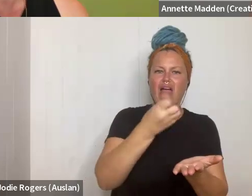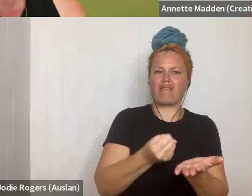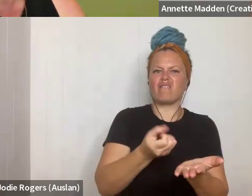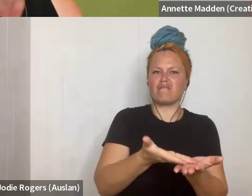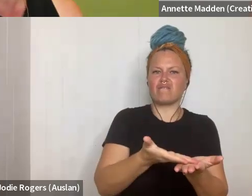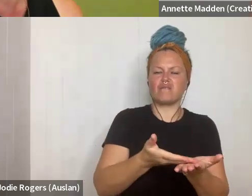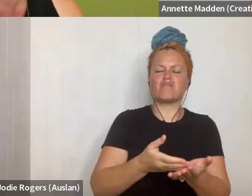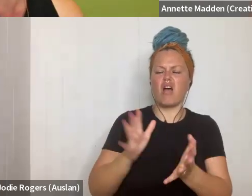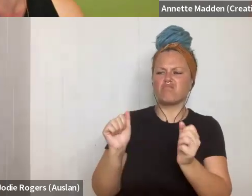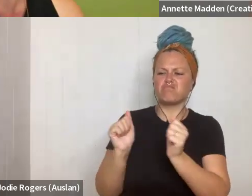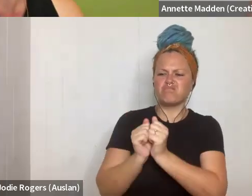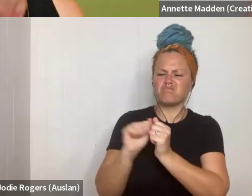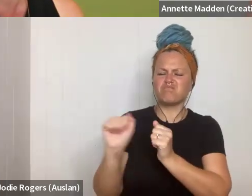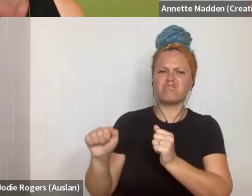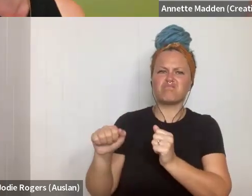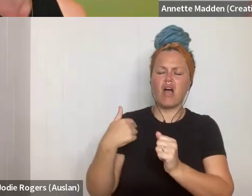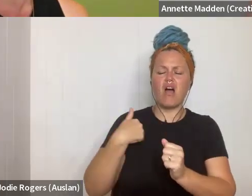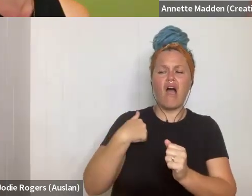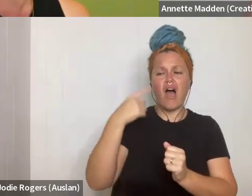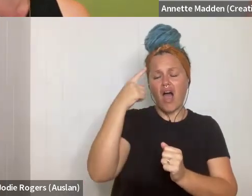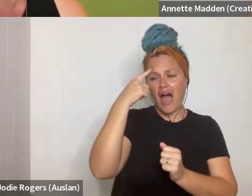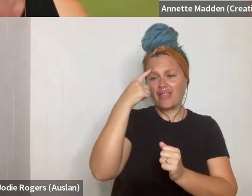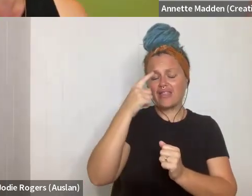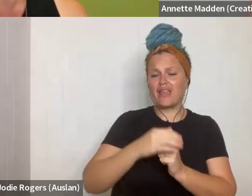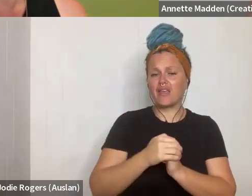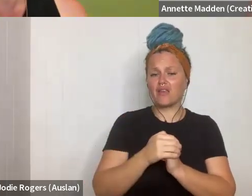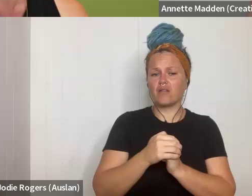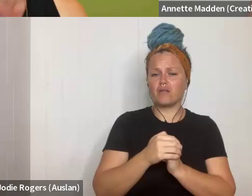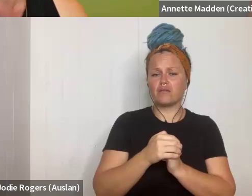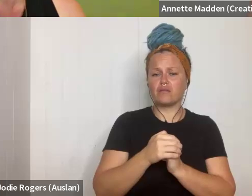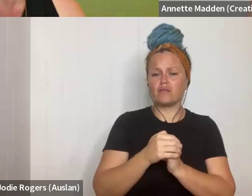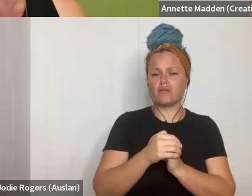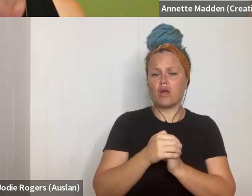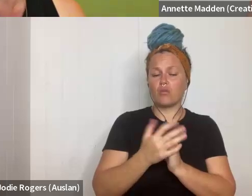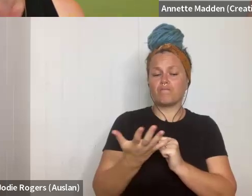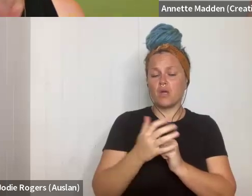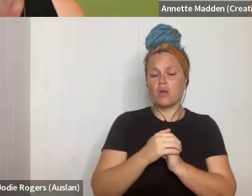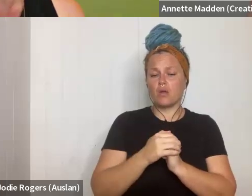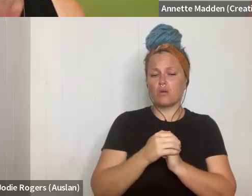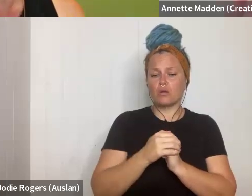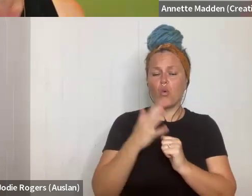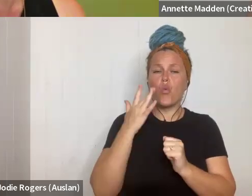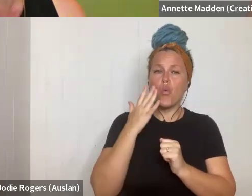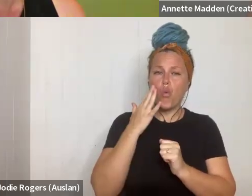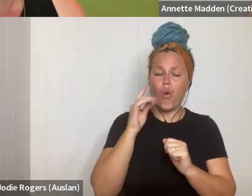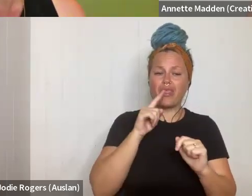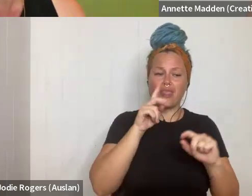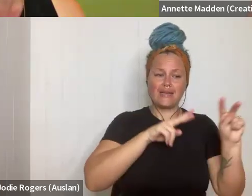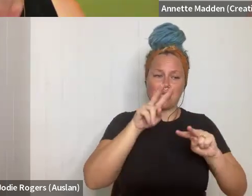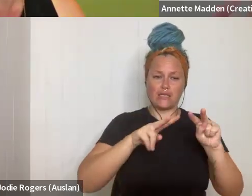organisation so they can pay their people and keep their doors open. >> And I think